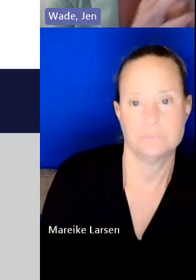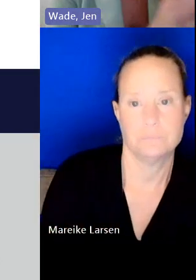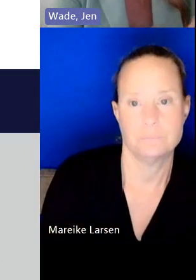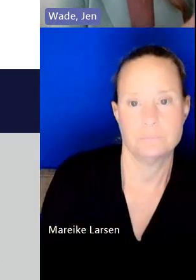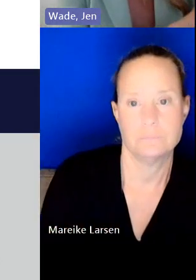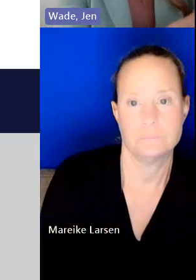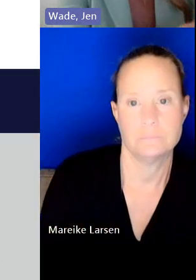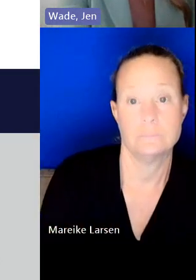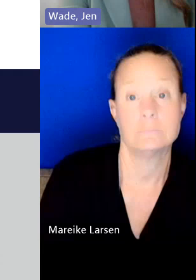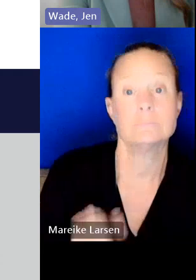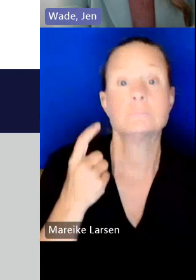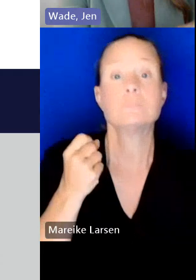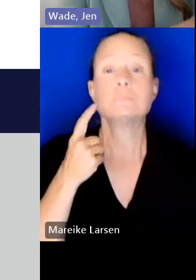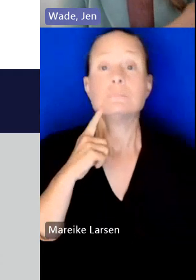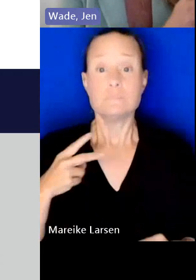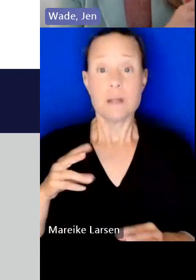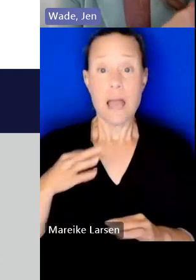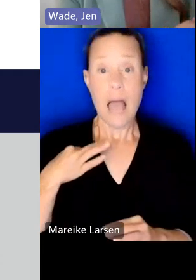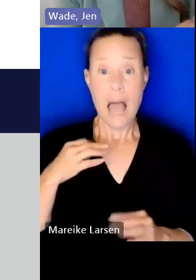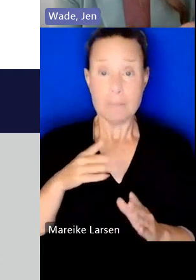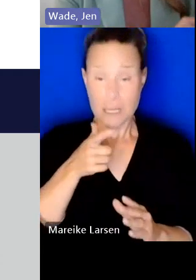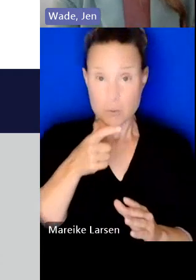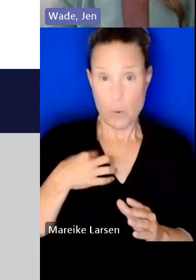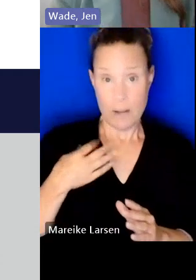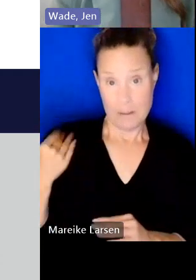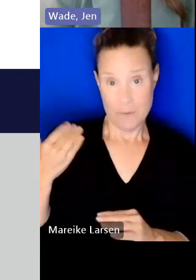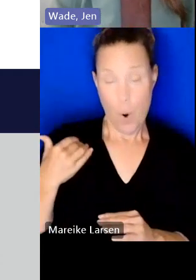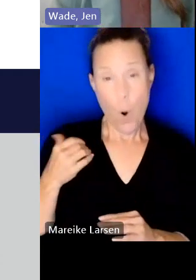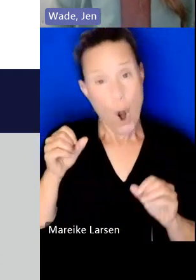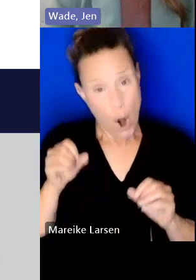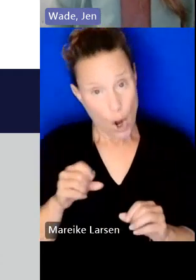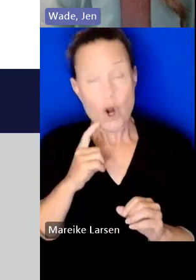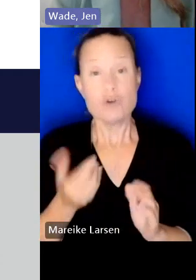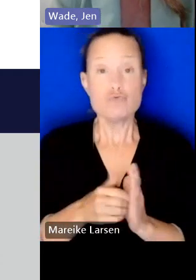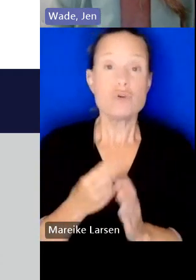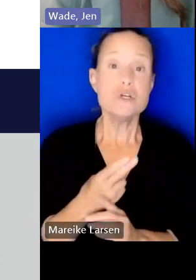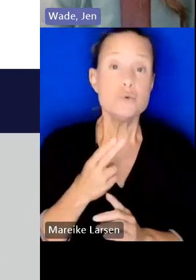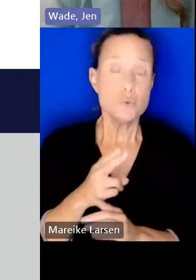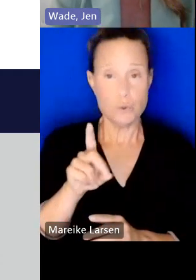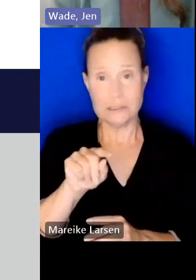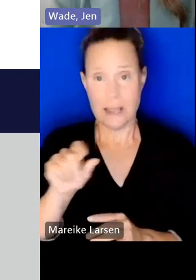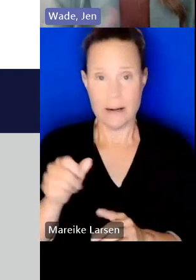Applicants that did apply previously may reference and reuse their data from the previous applications.